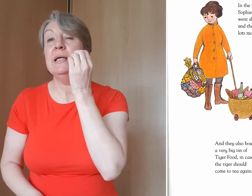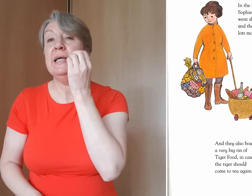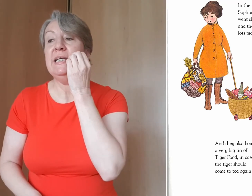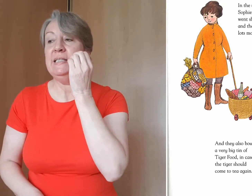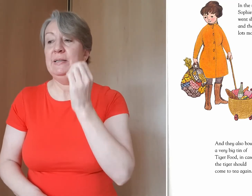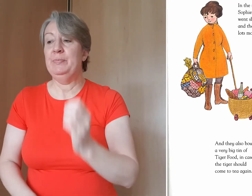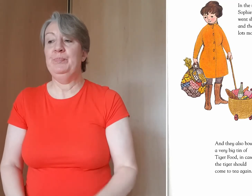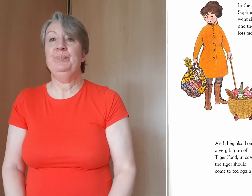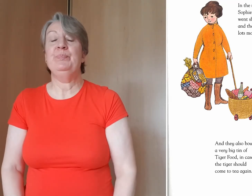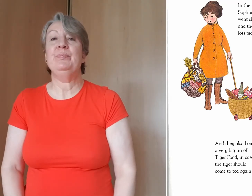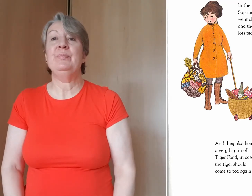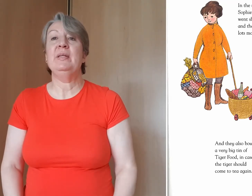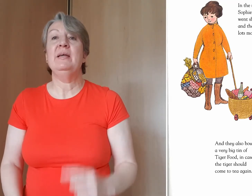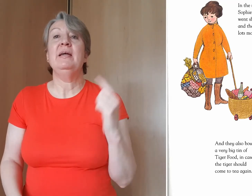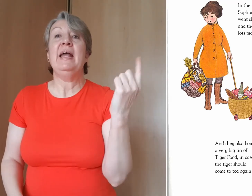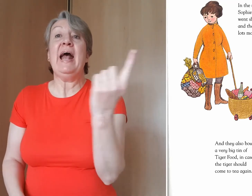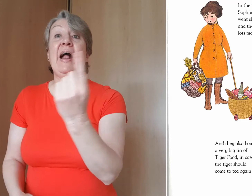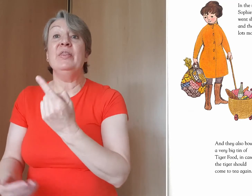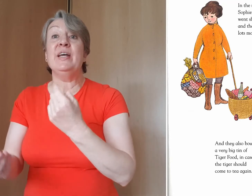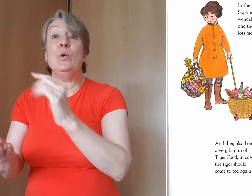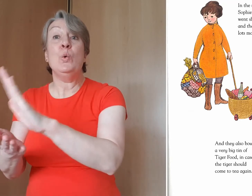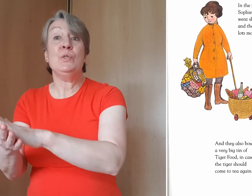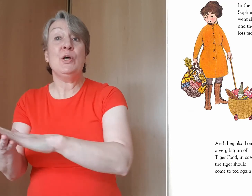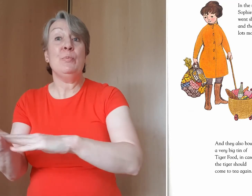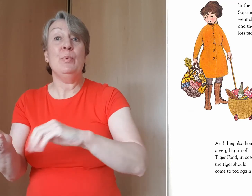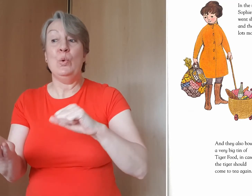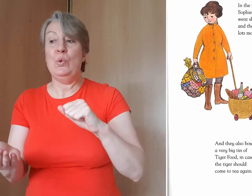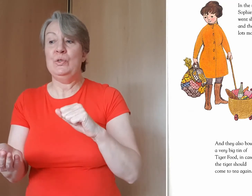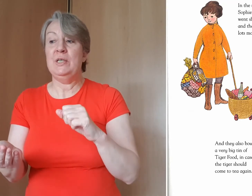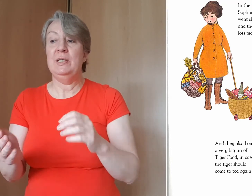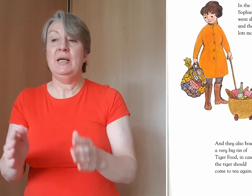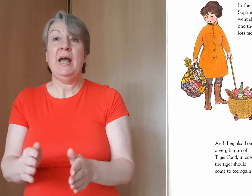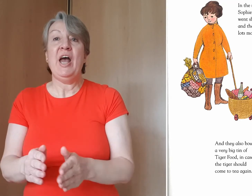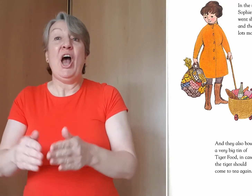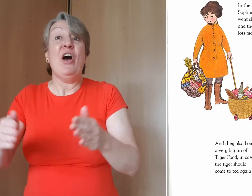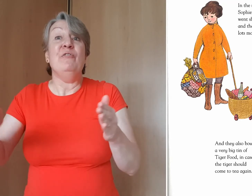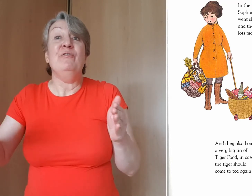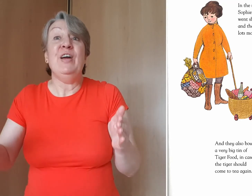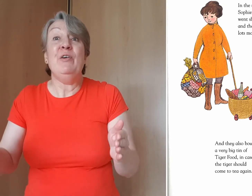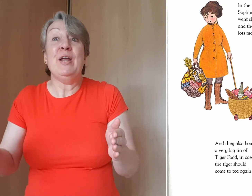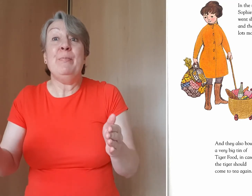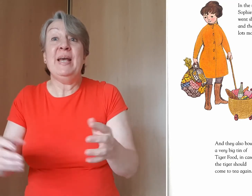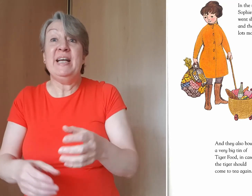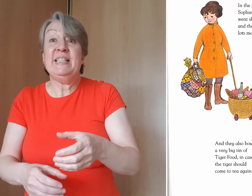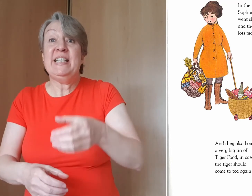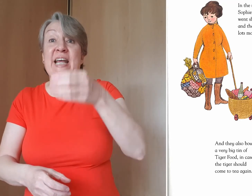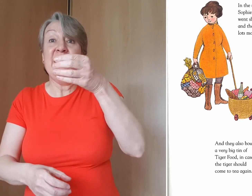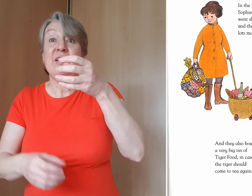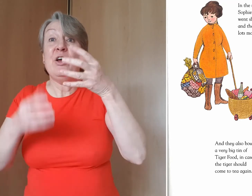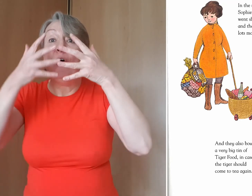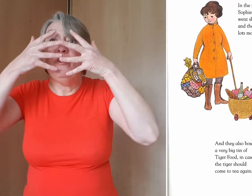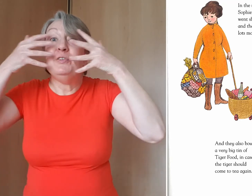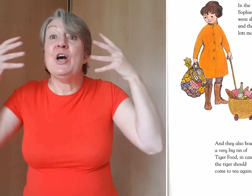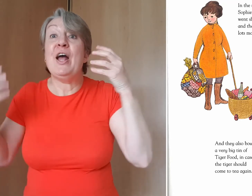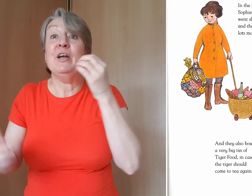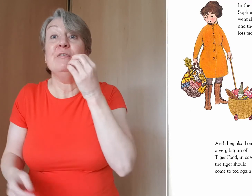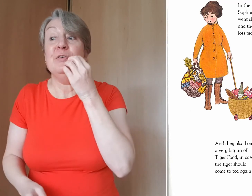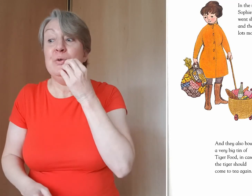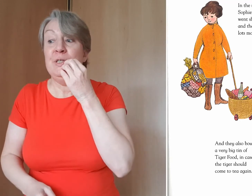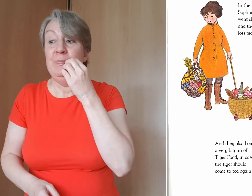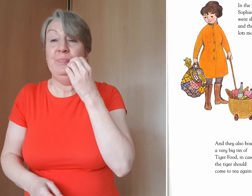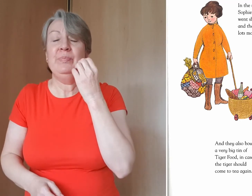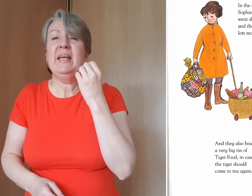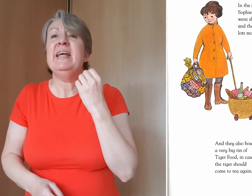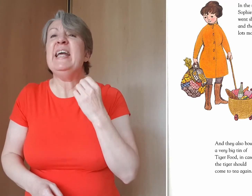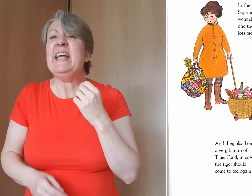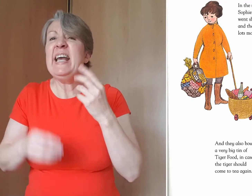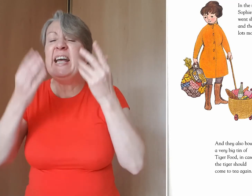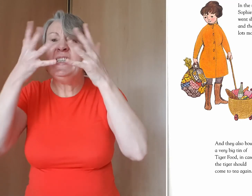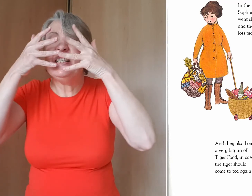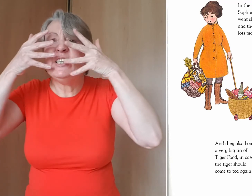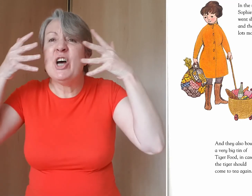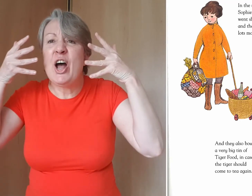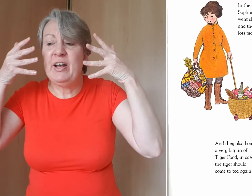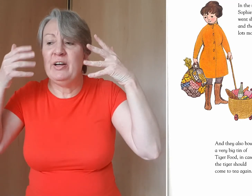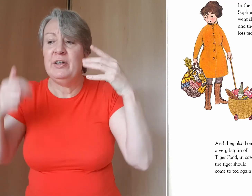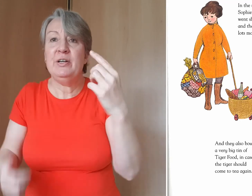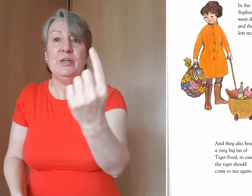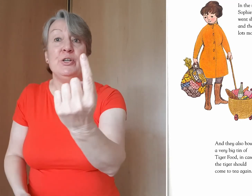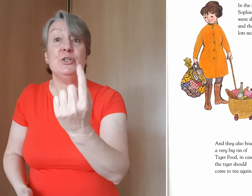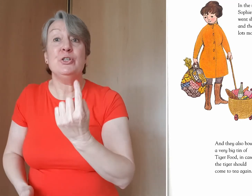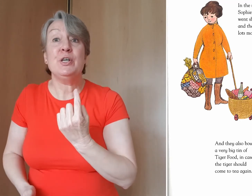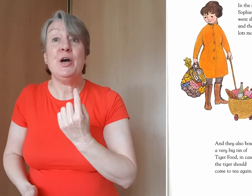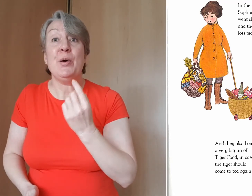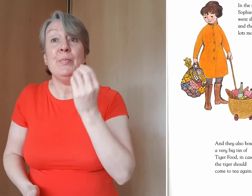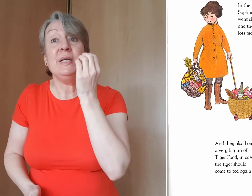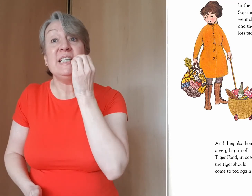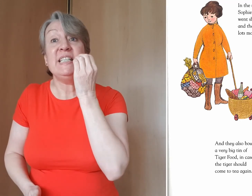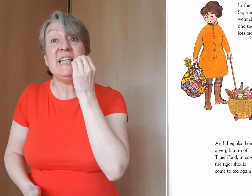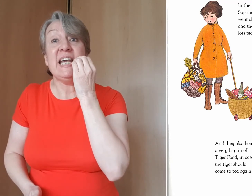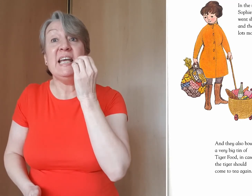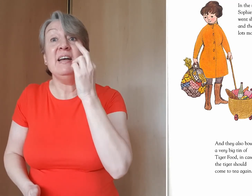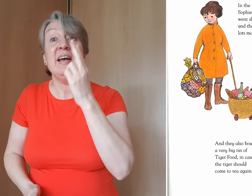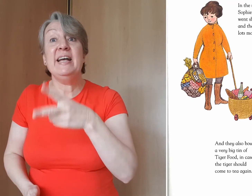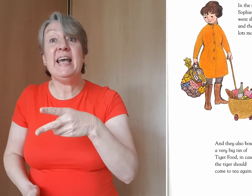eat and they also bought a very big tin of tiger food in case the tiger should come to tea again.